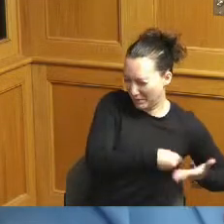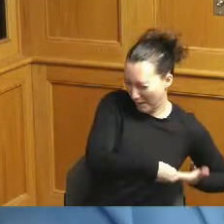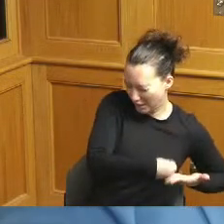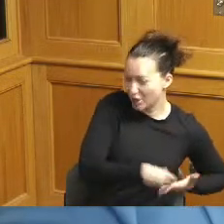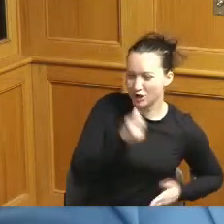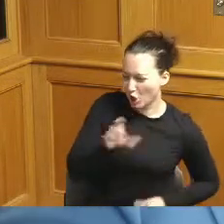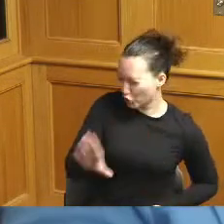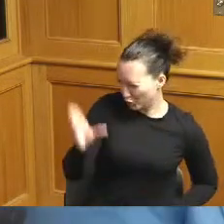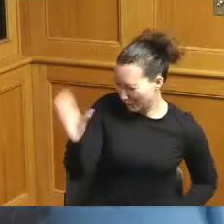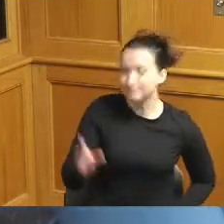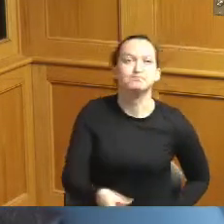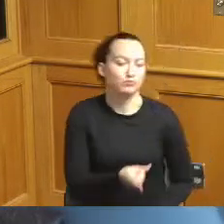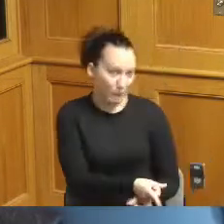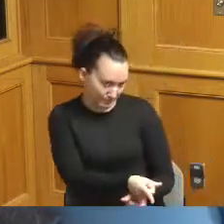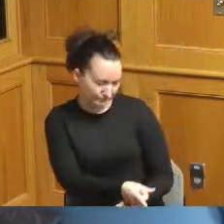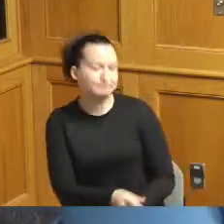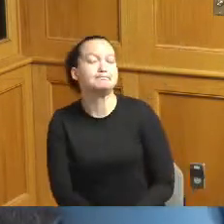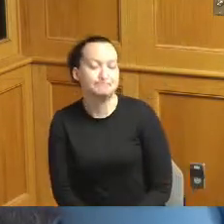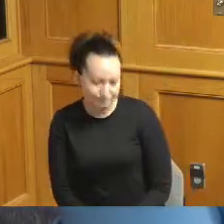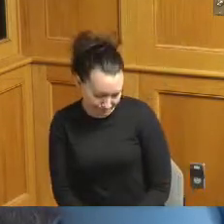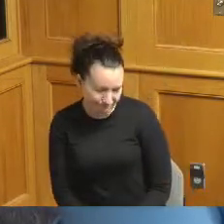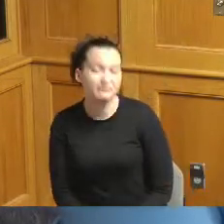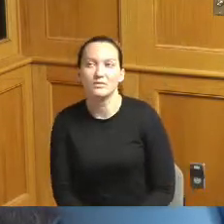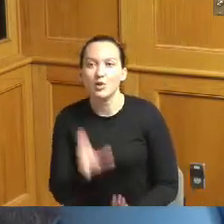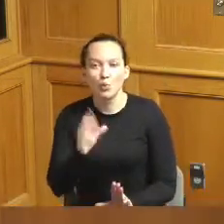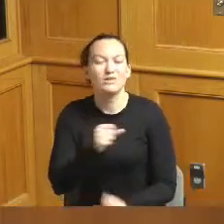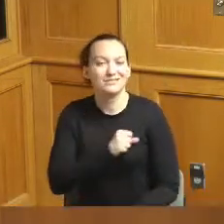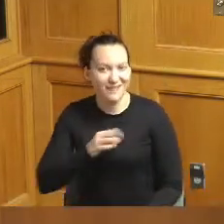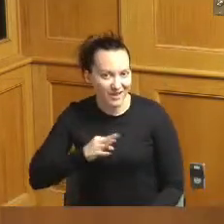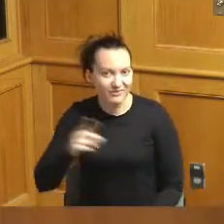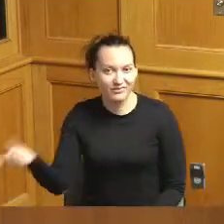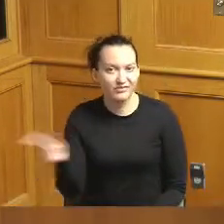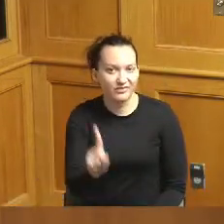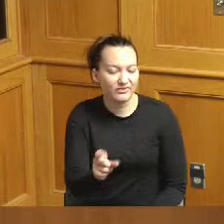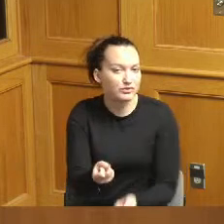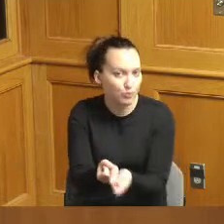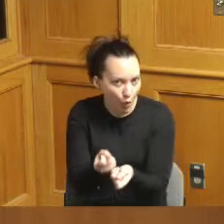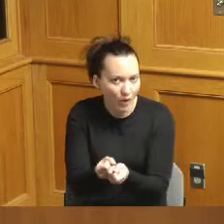in your presentation that's correct okay that's correct we will staff that support that with